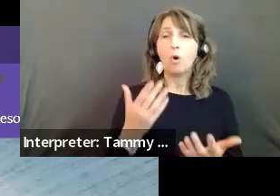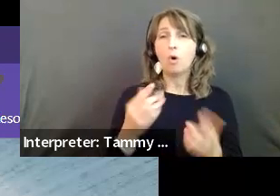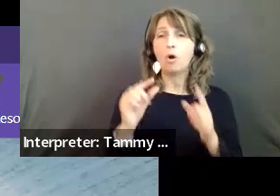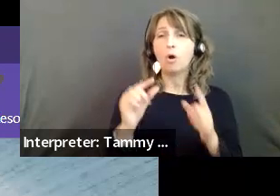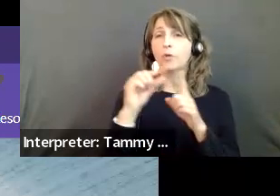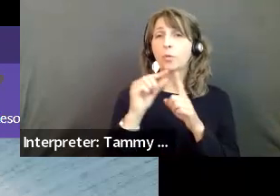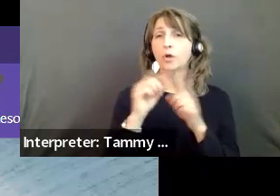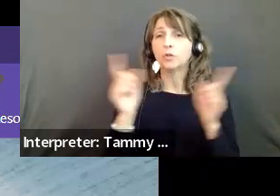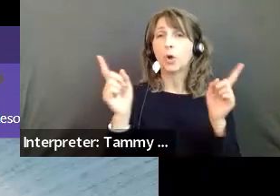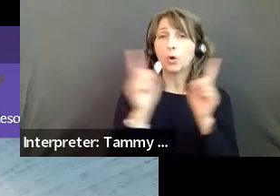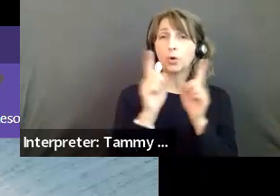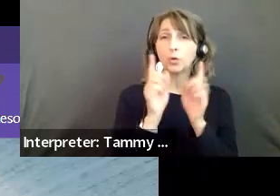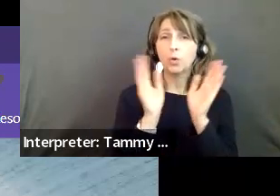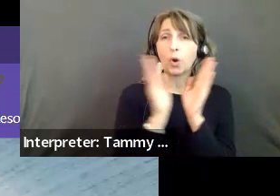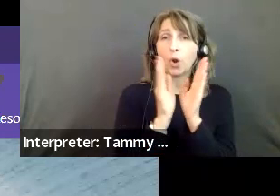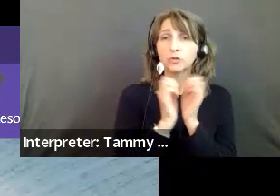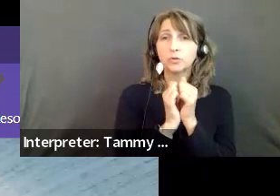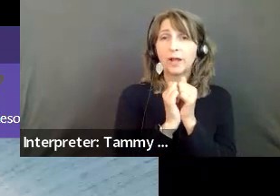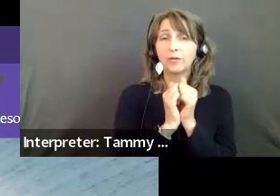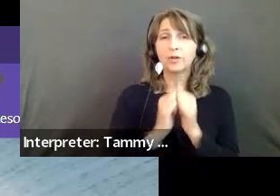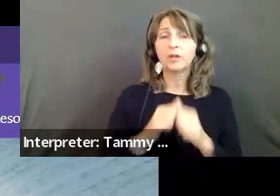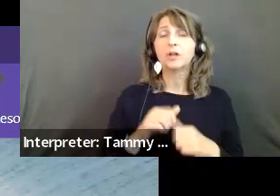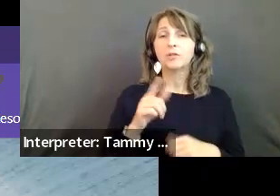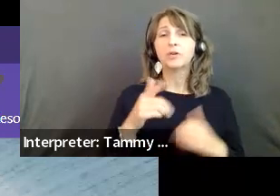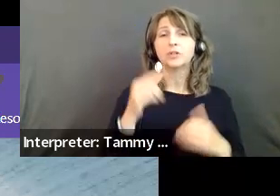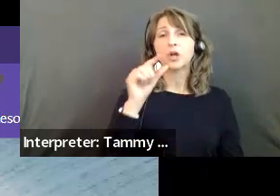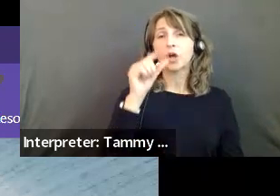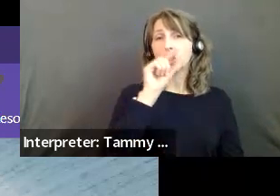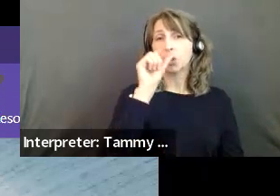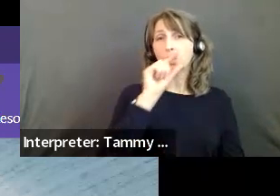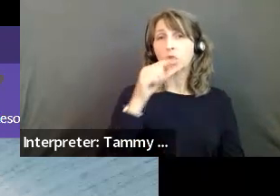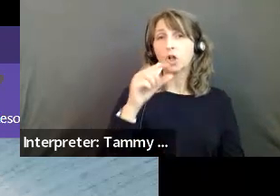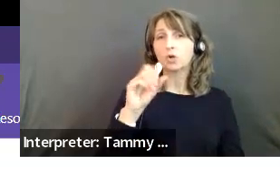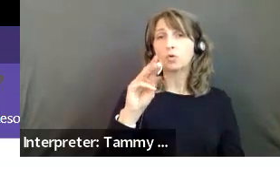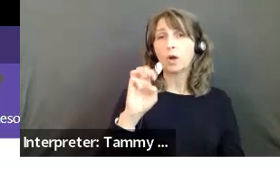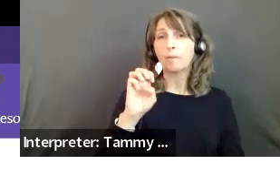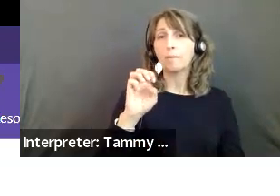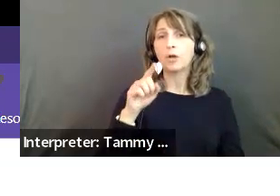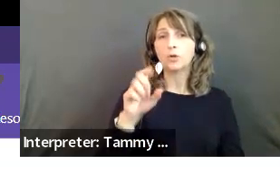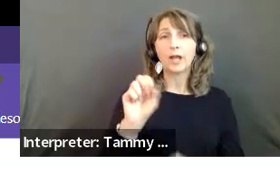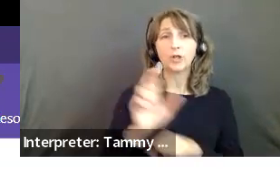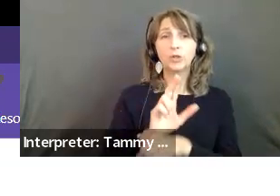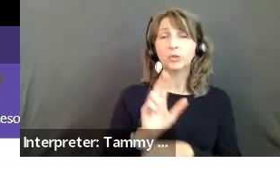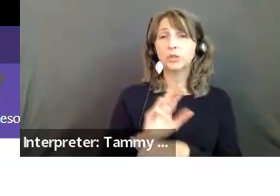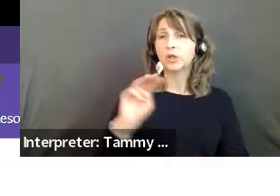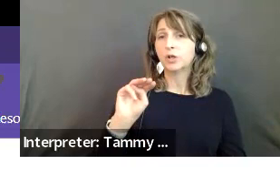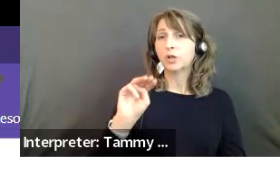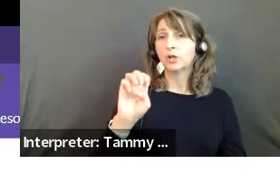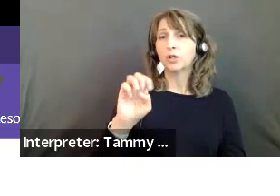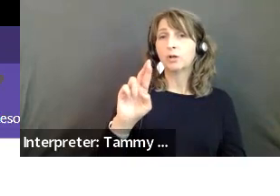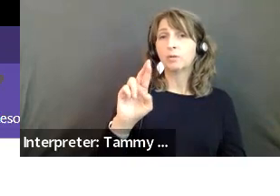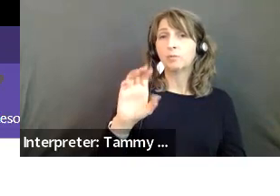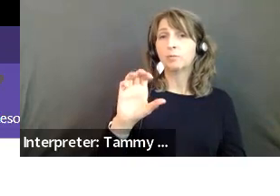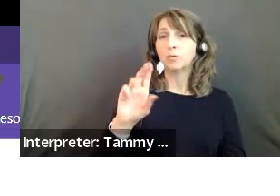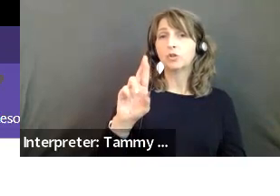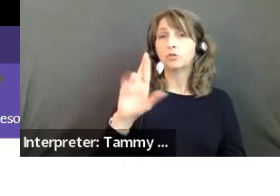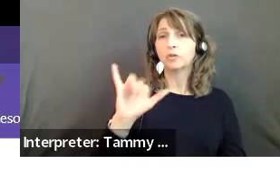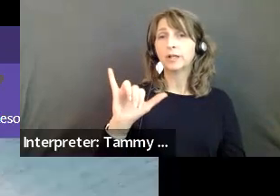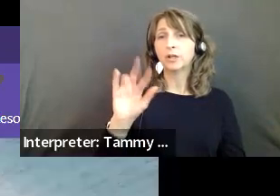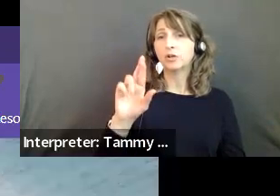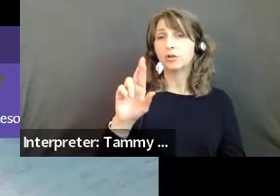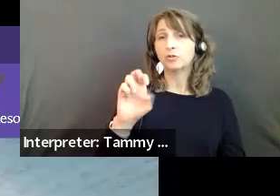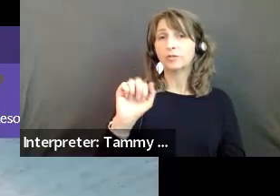So, there is a Google Chrome add-in called Berkery Reader. And, this is, oops, sorry about that.